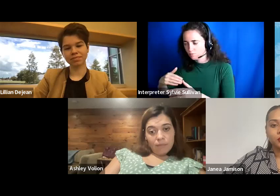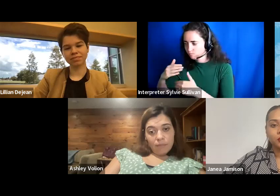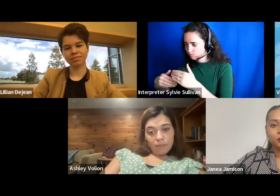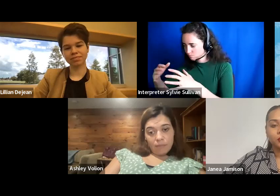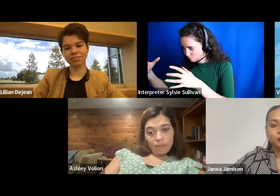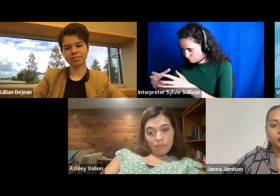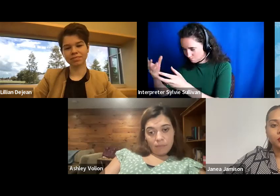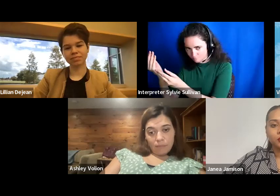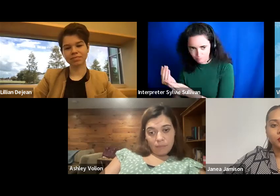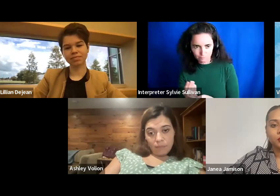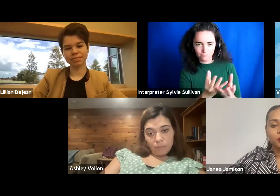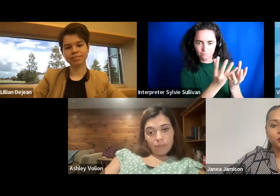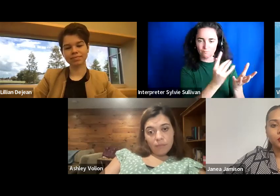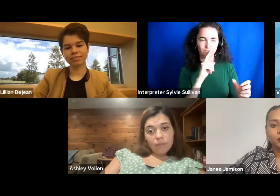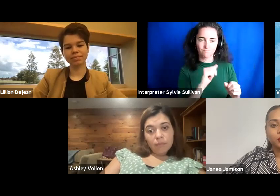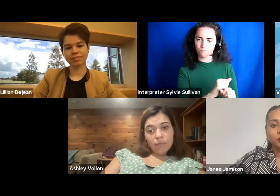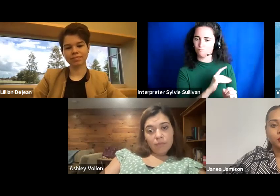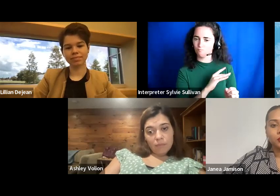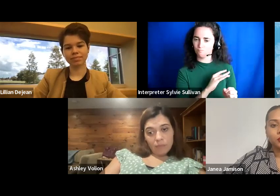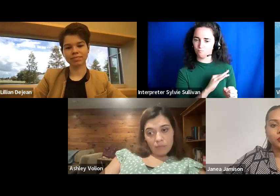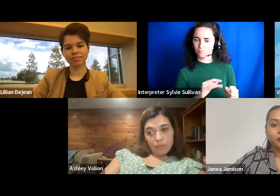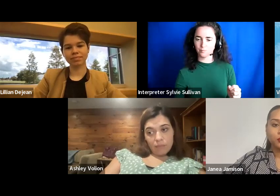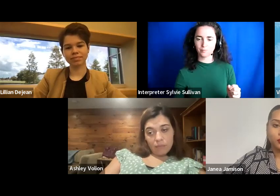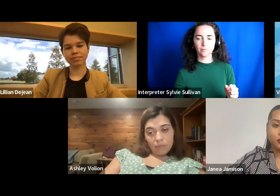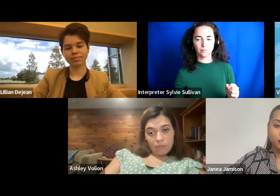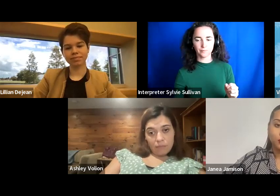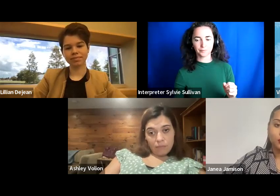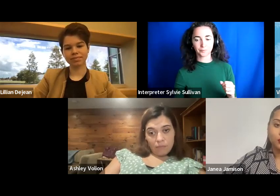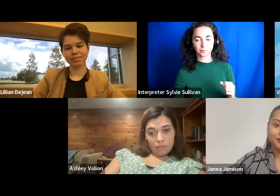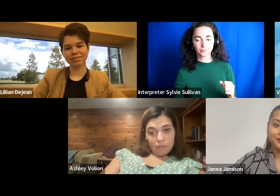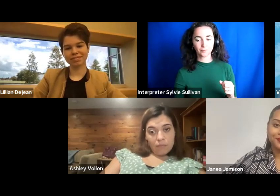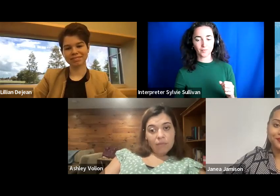Like this can can cultivate but for me it's I wanna see this institutionalized like it's not just.